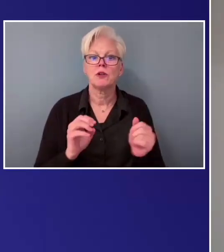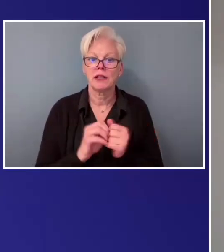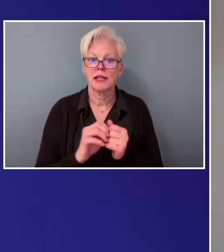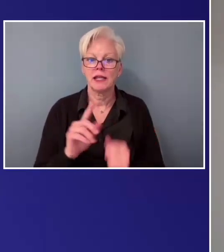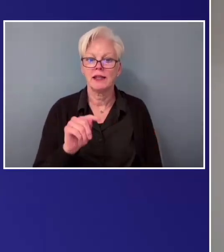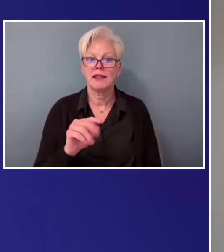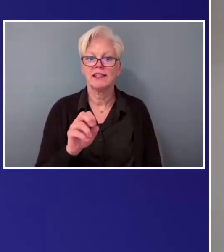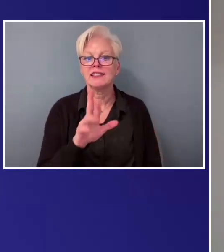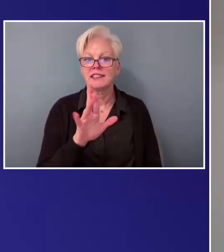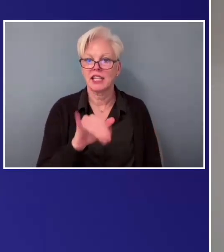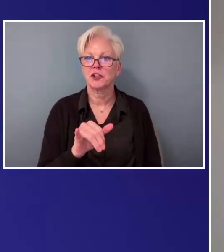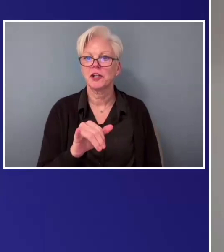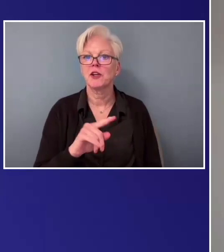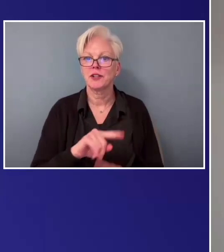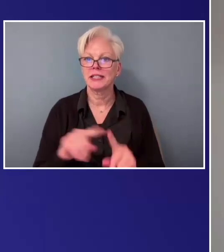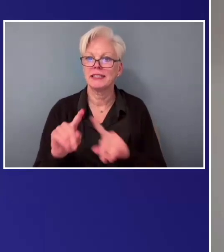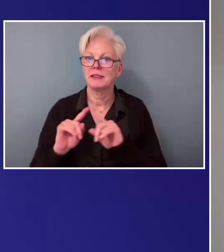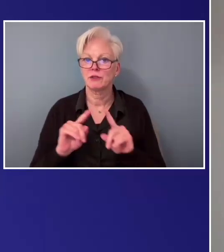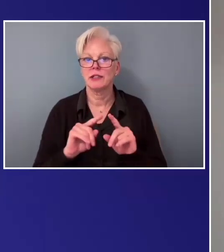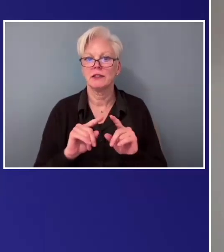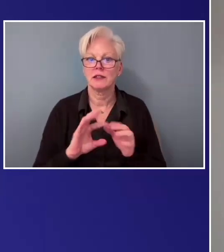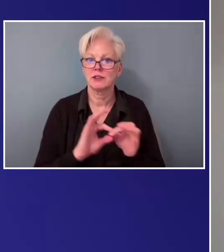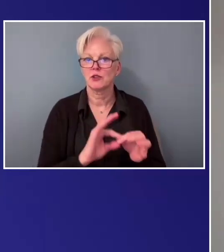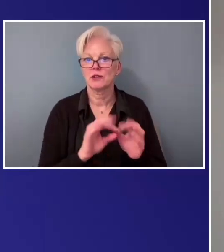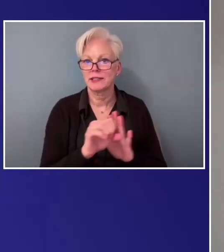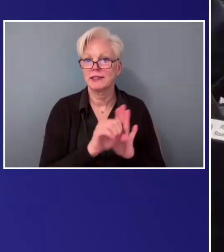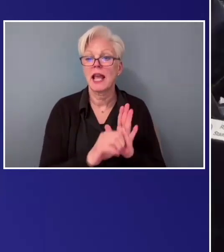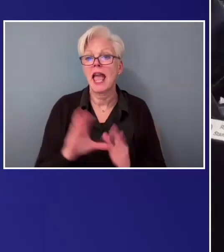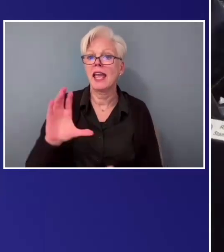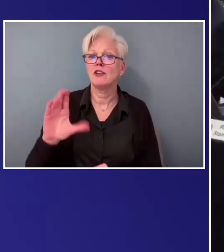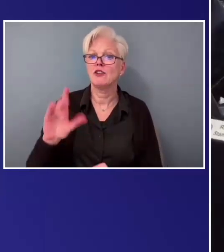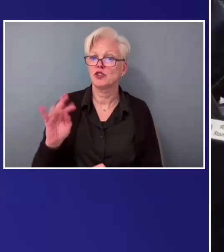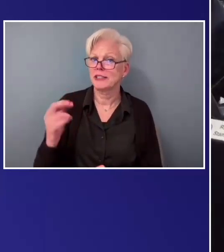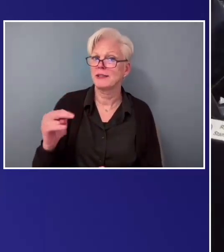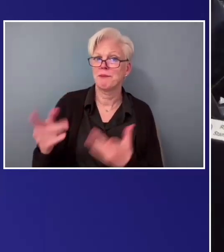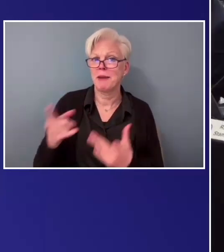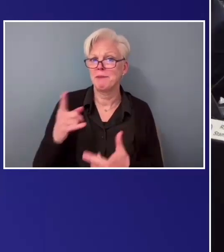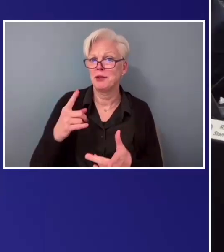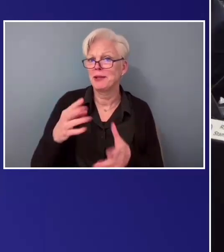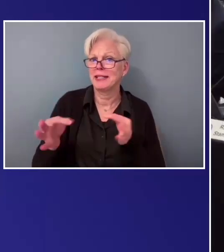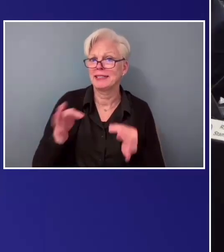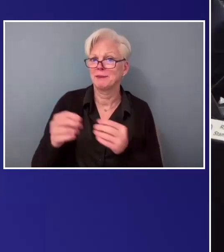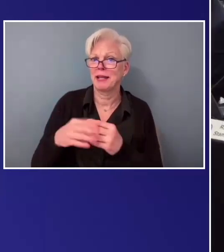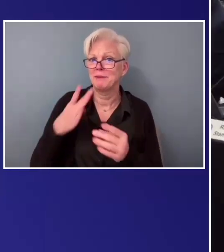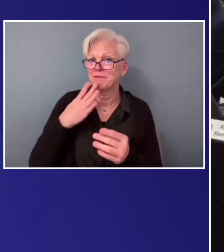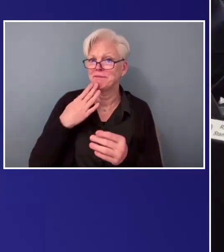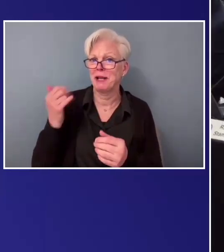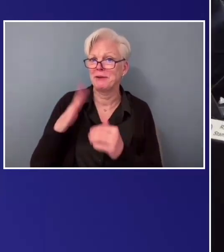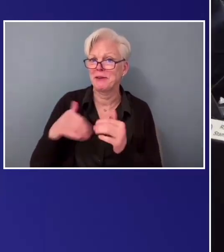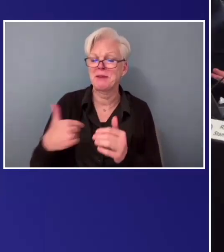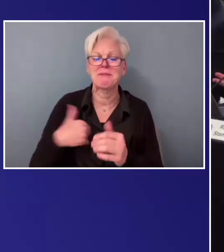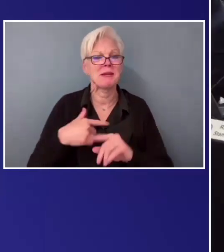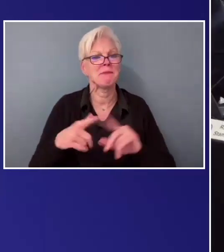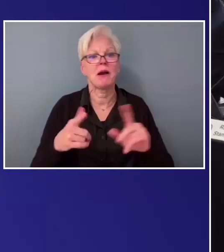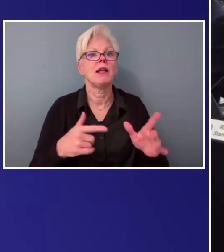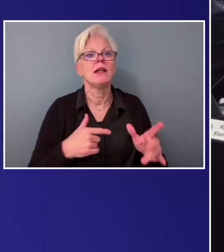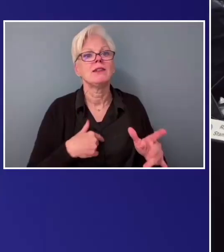states. And, Kristin, you may be able to say this more eloquently than me, but to put it just simply,